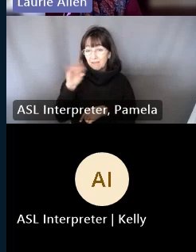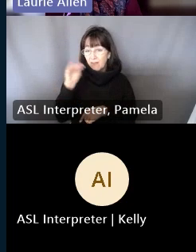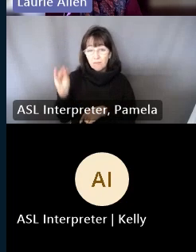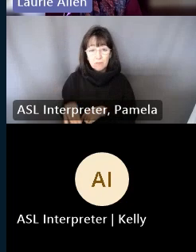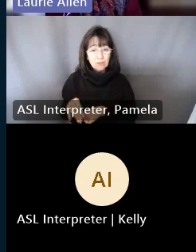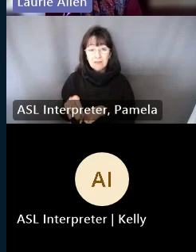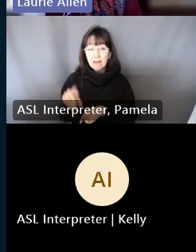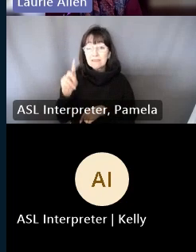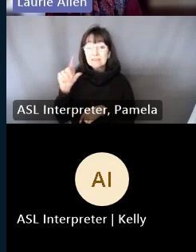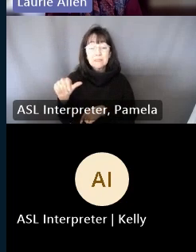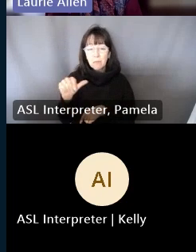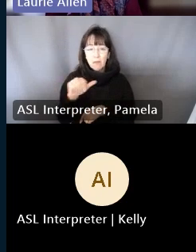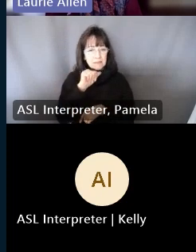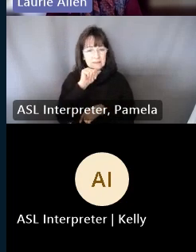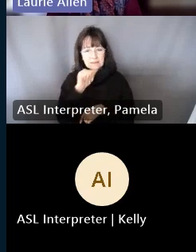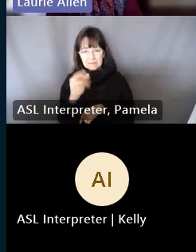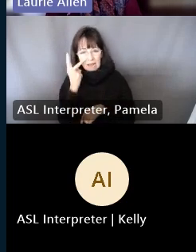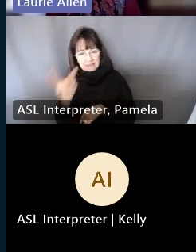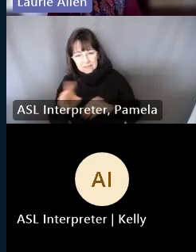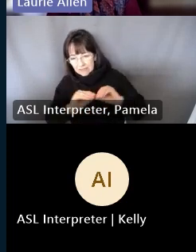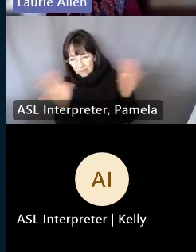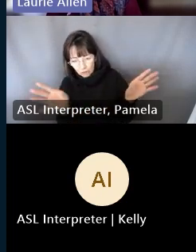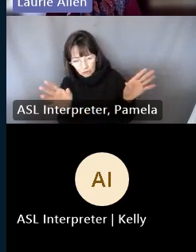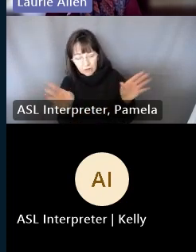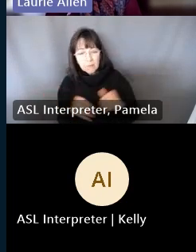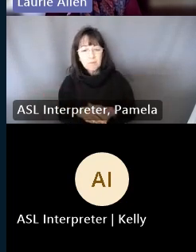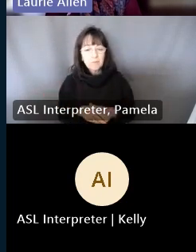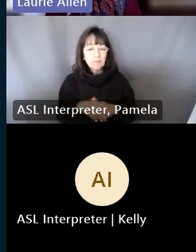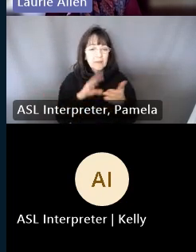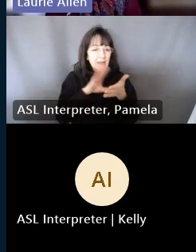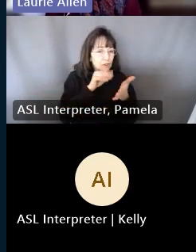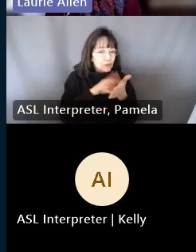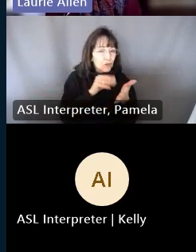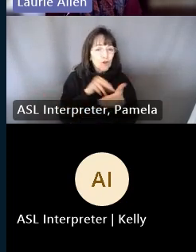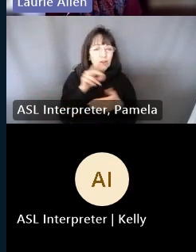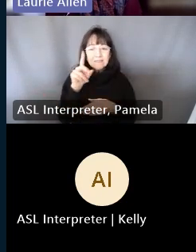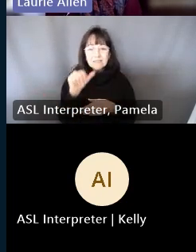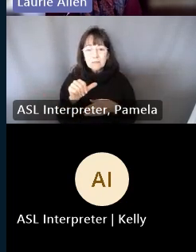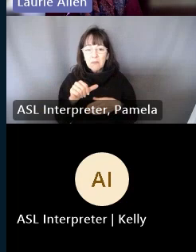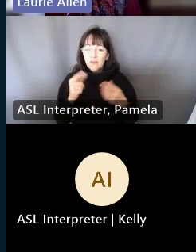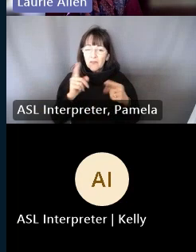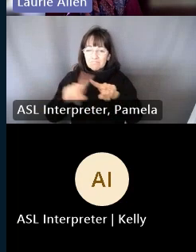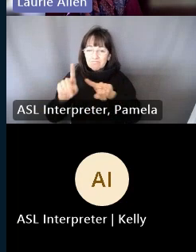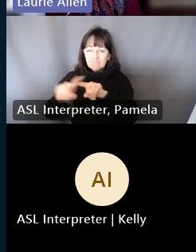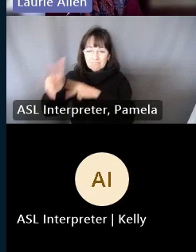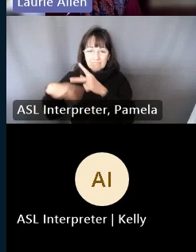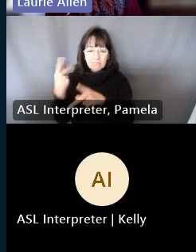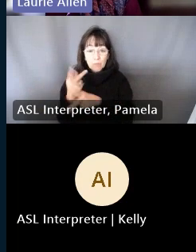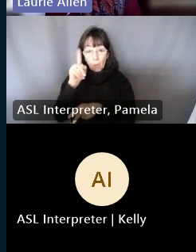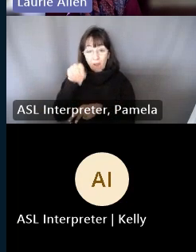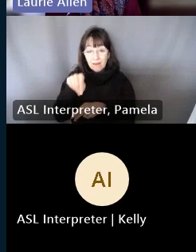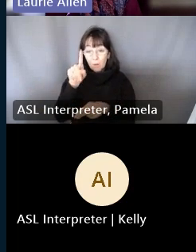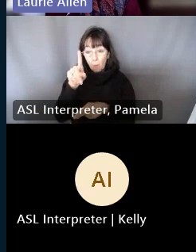and I think neurodiversity learning just different types of learning disabilities, 1 in 5 people are neurodivergent.